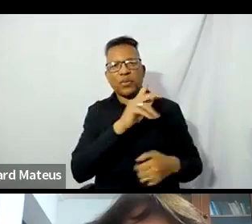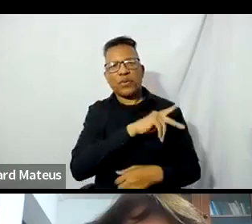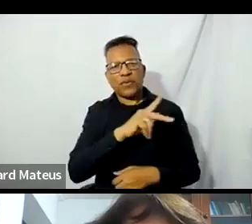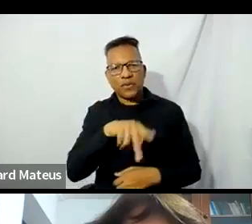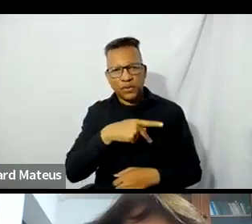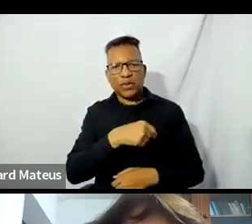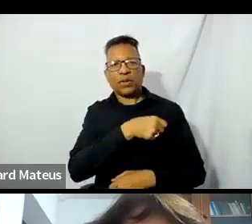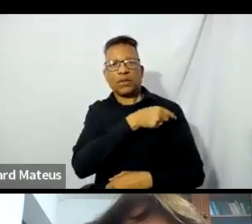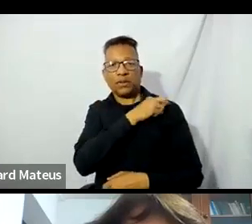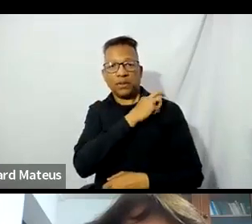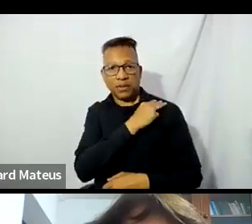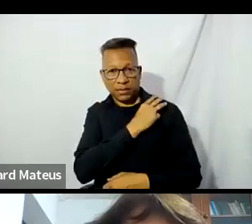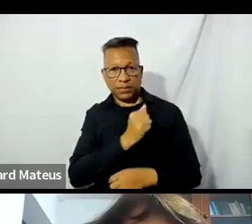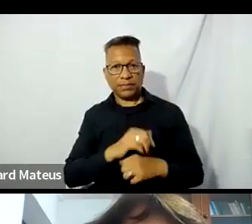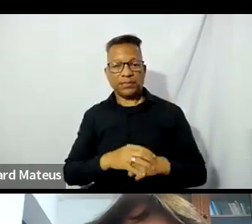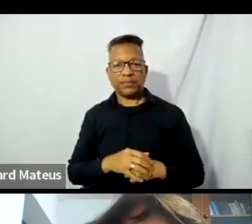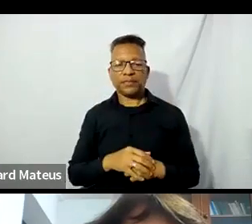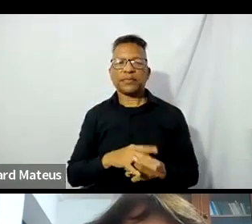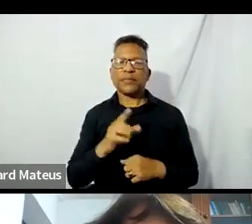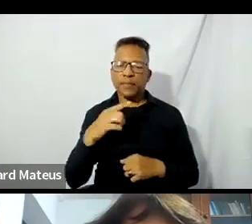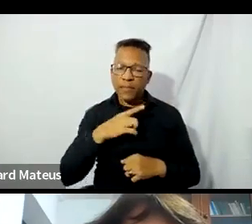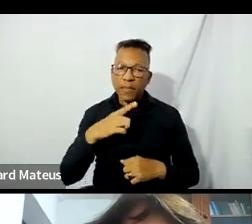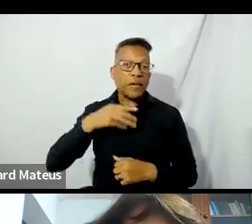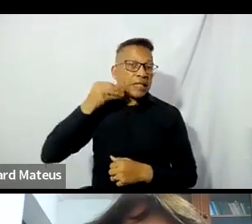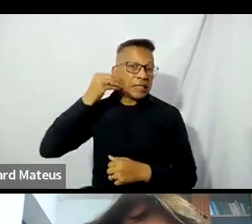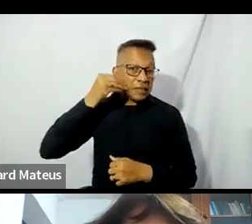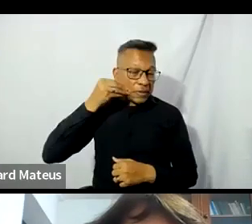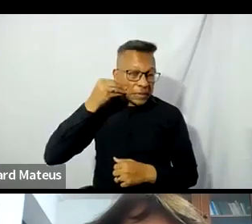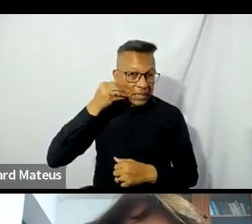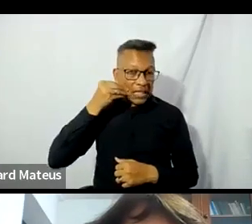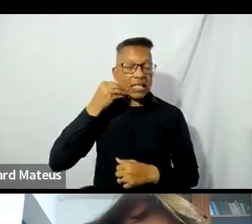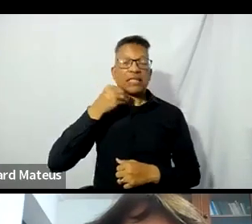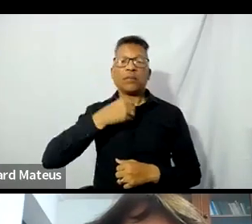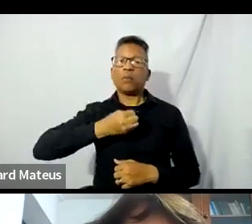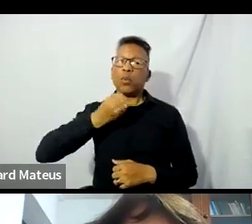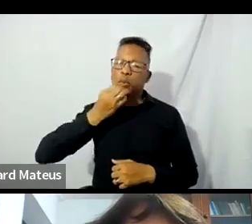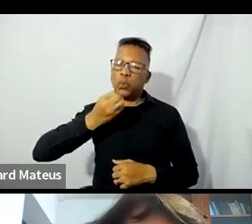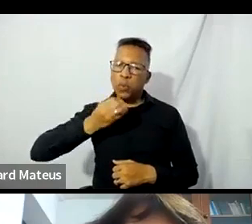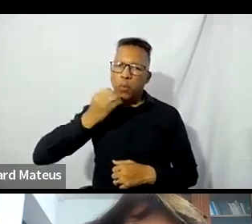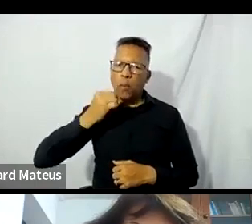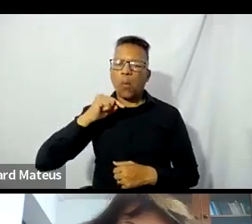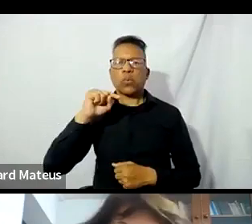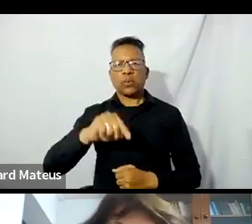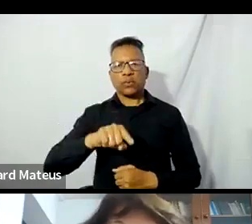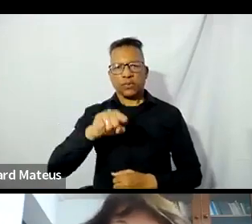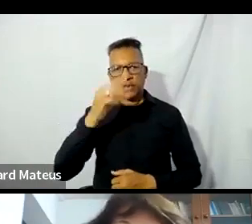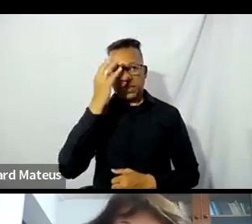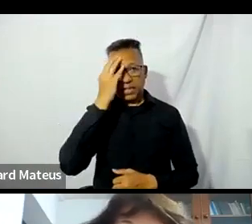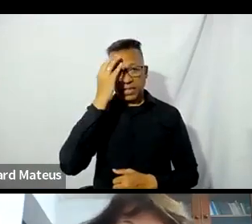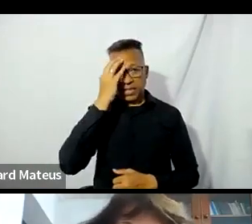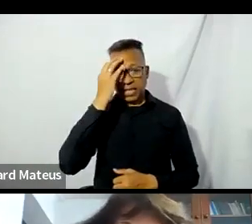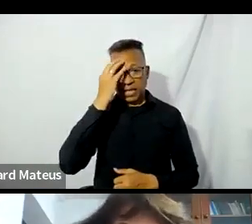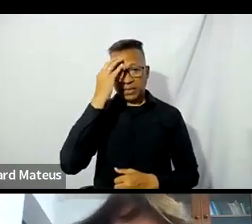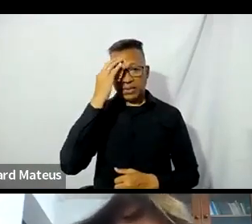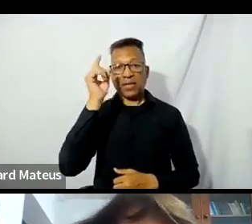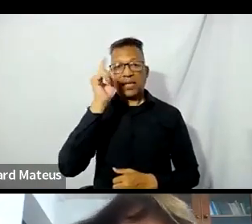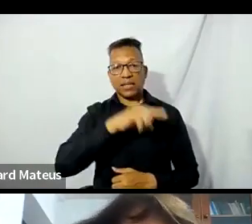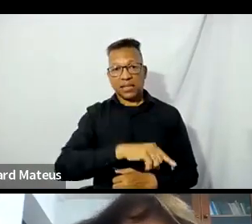high school teacher which has been, you know, quite an example rience, as you probably know ence as you probably know Florida is a very conservative very